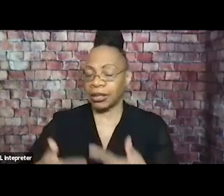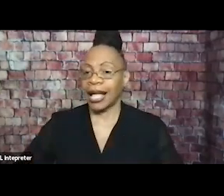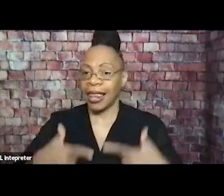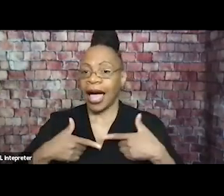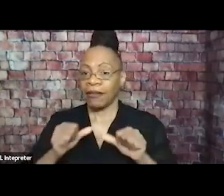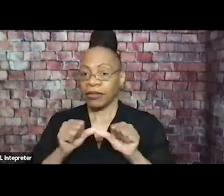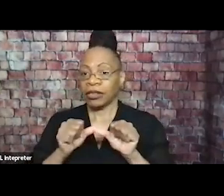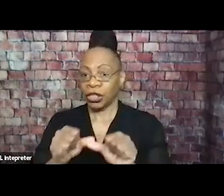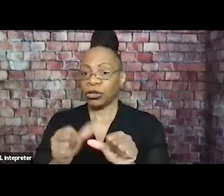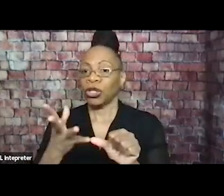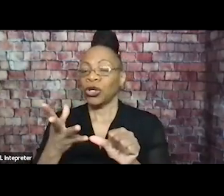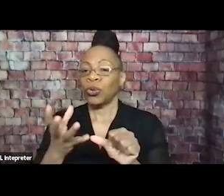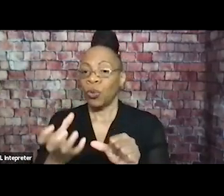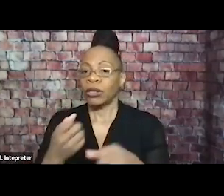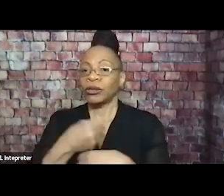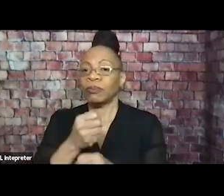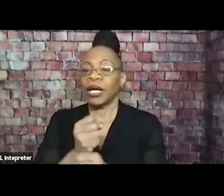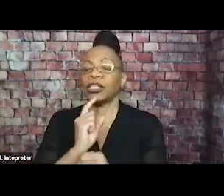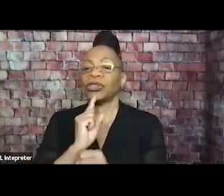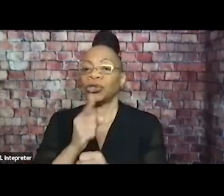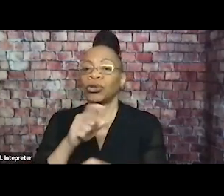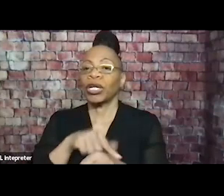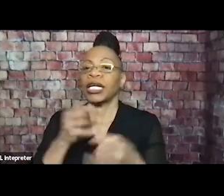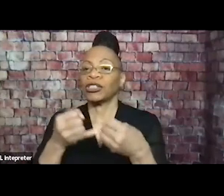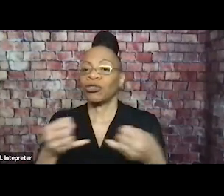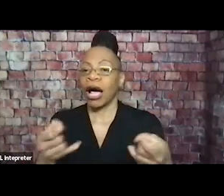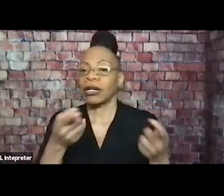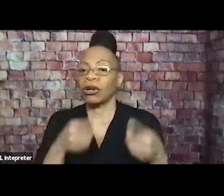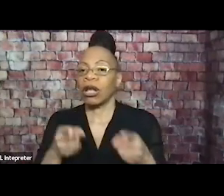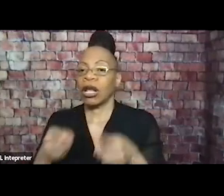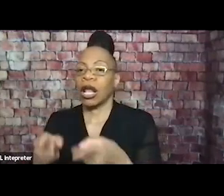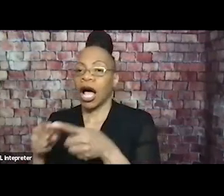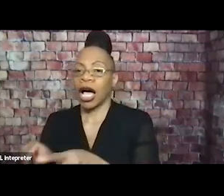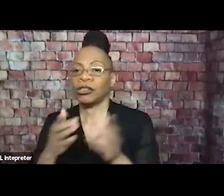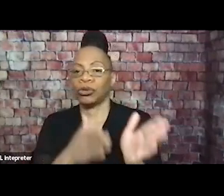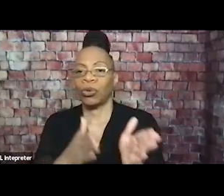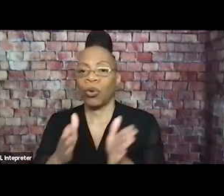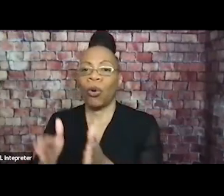Discuss the trauma as it relates to symptom onset and progression of symptoms.